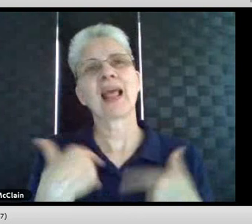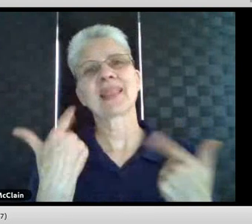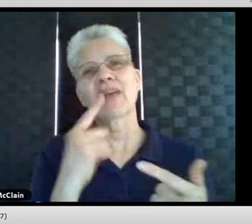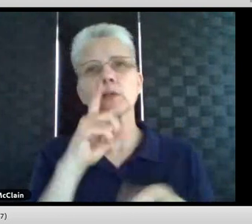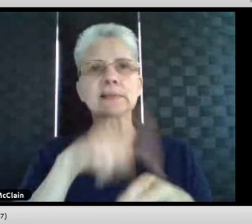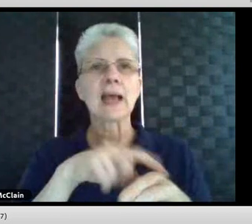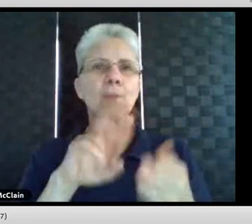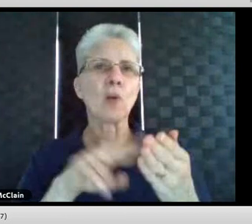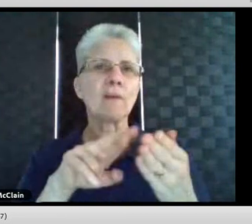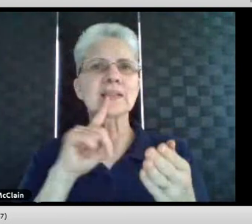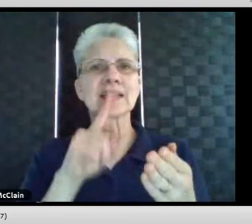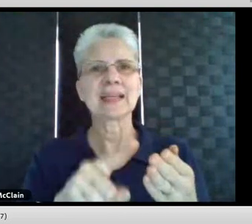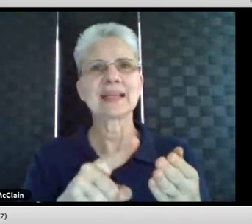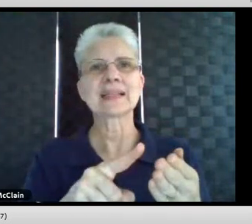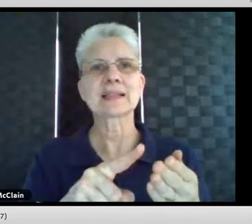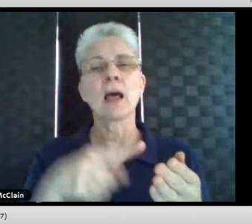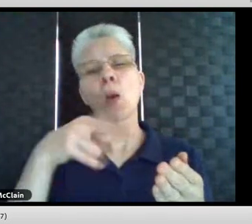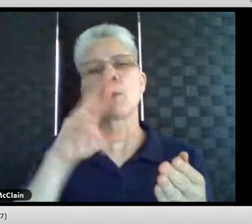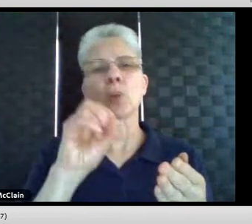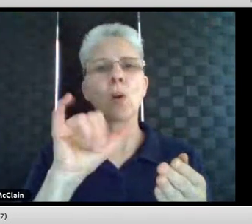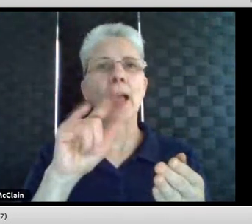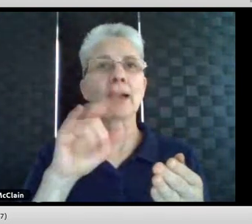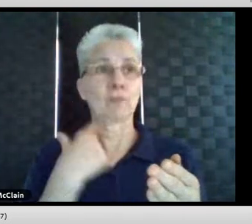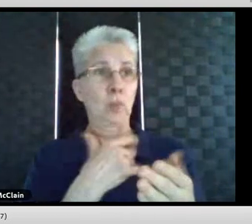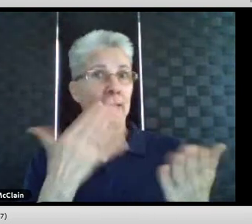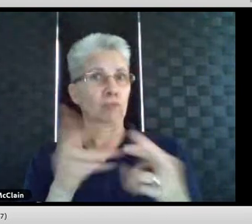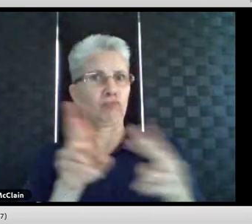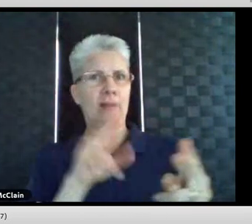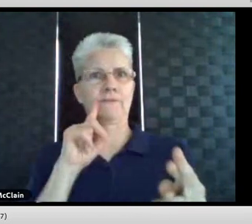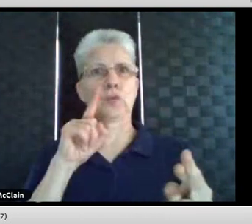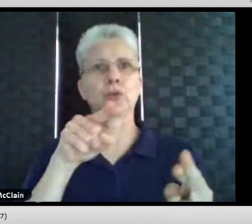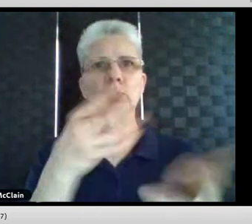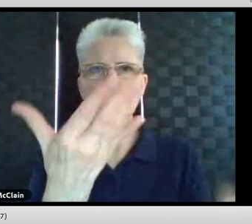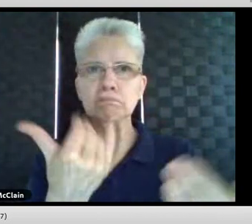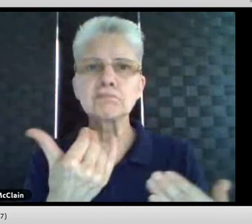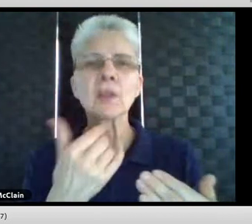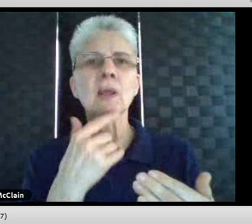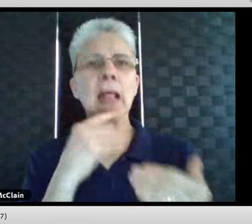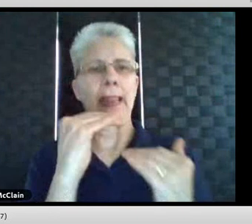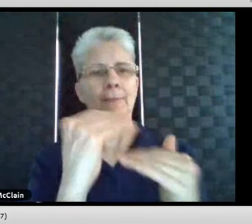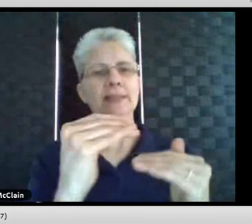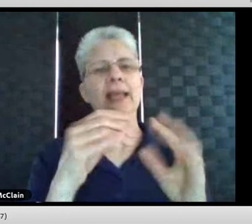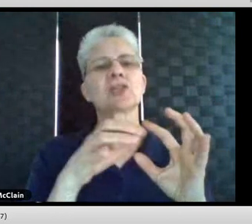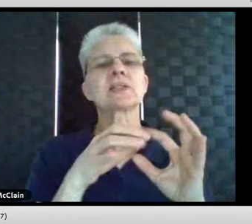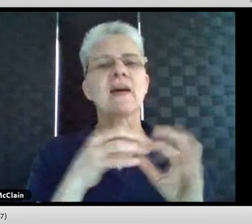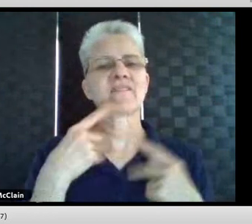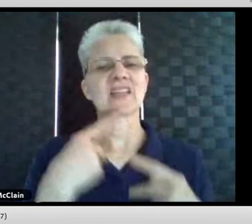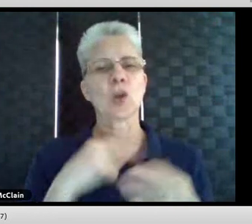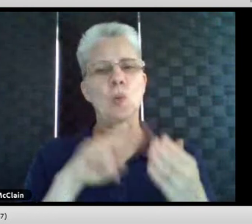is kind of a proactive way, like, "Hey. We're out here. We're ready for you." The limitations of the physical reference desk,